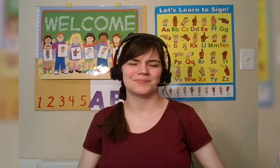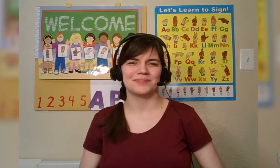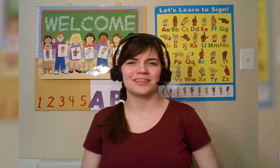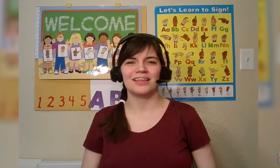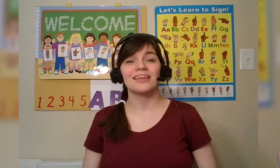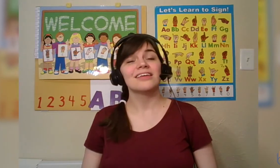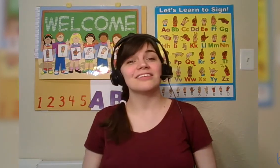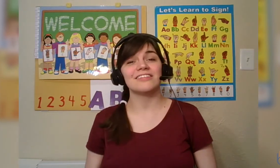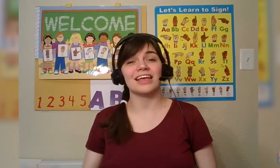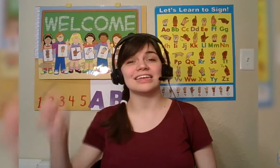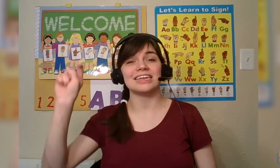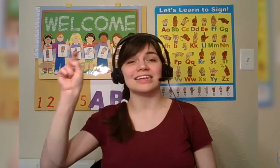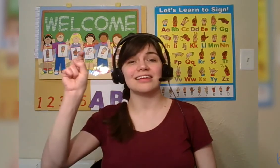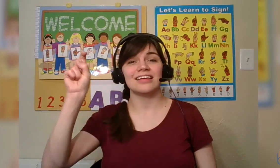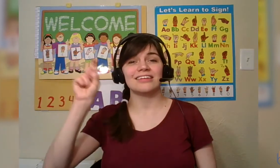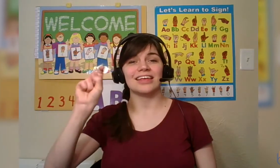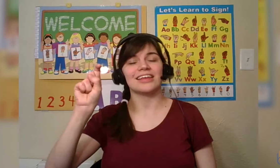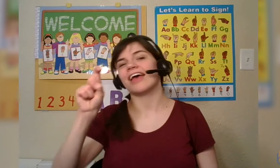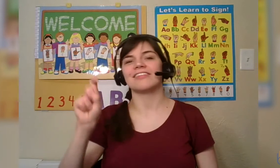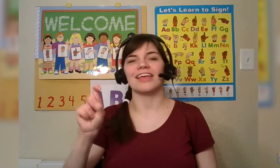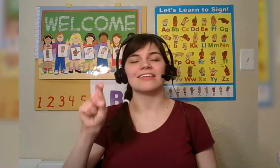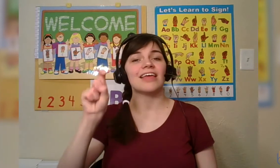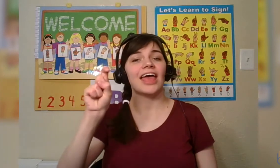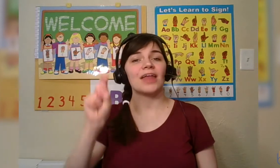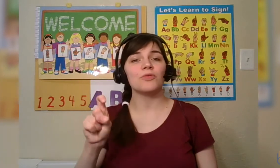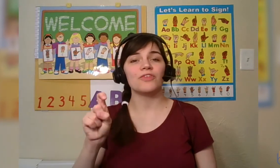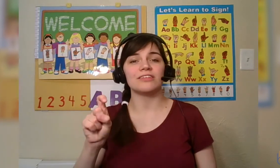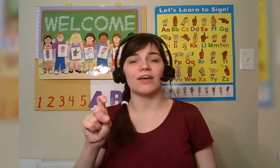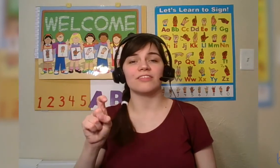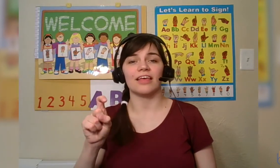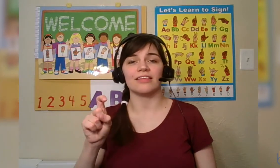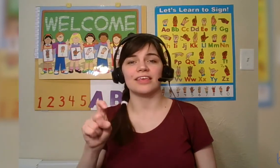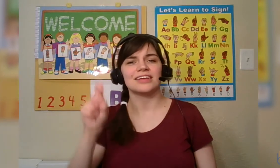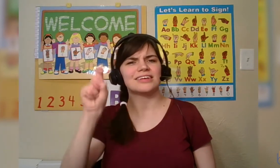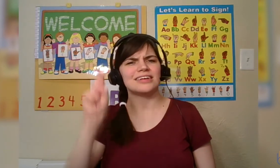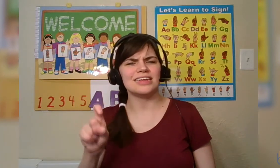To sign, "need," take an X-hand and move it down slightly. Need.